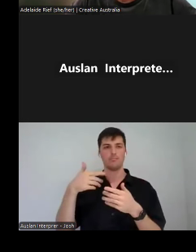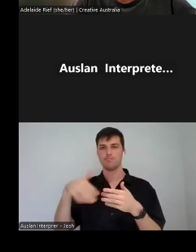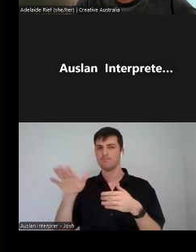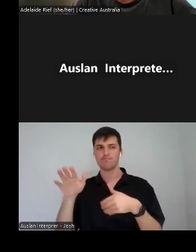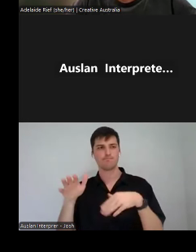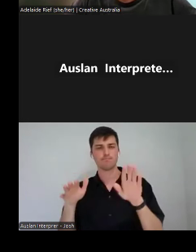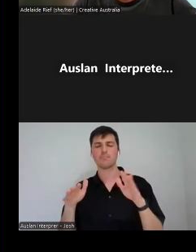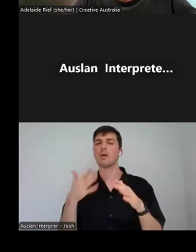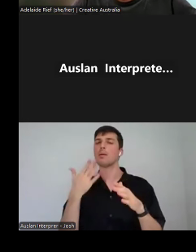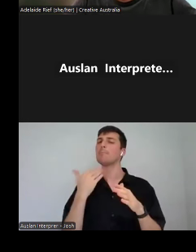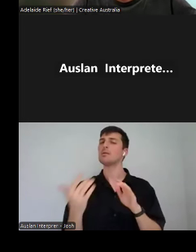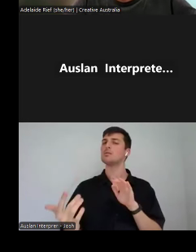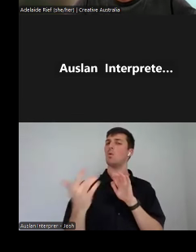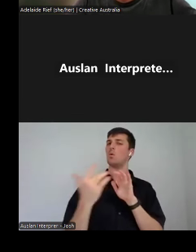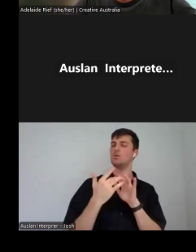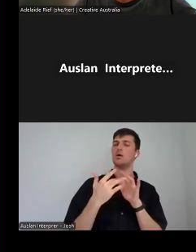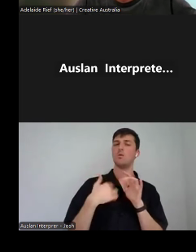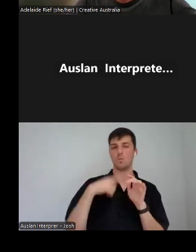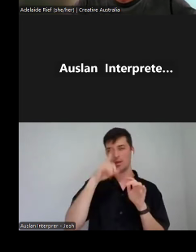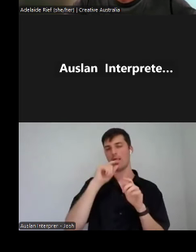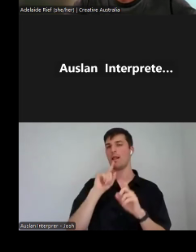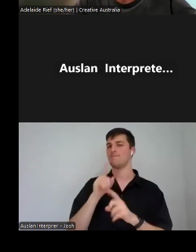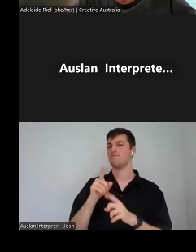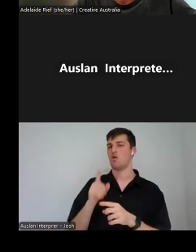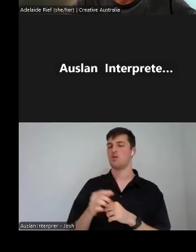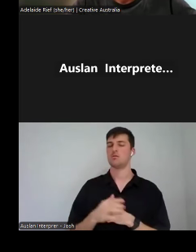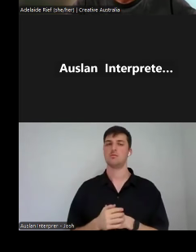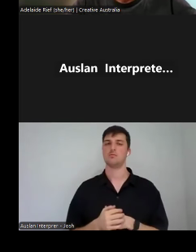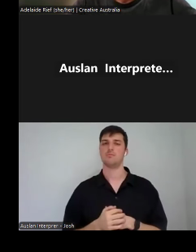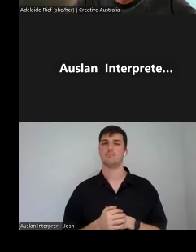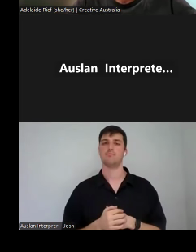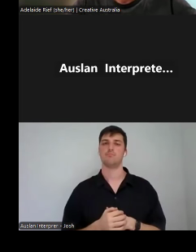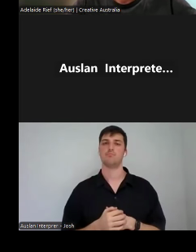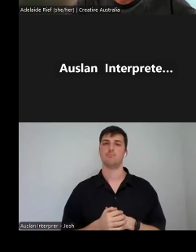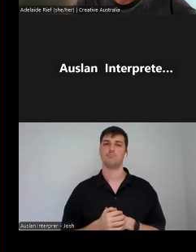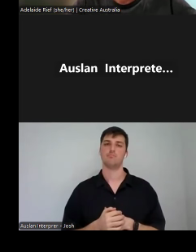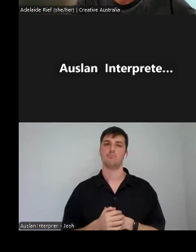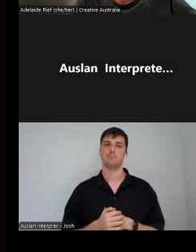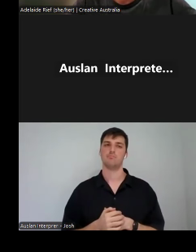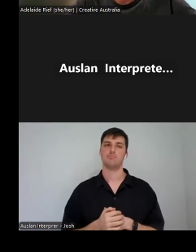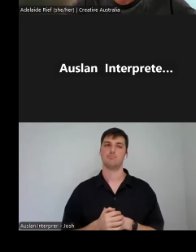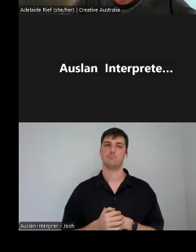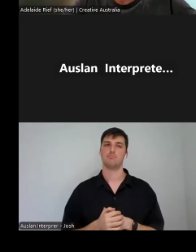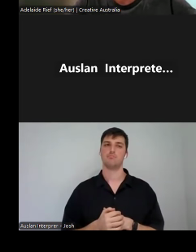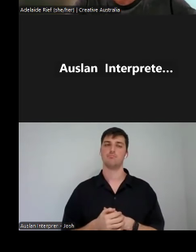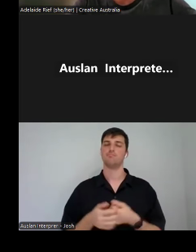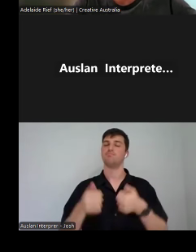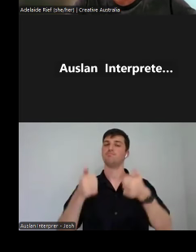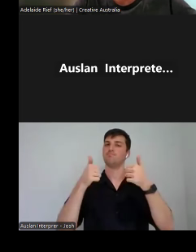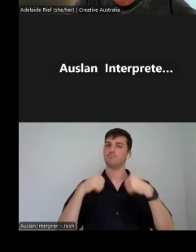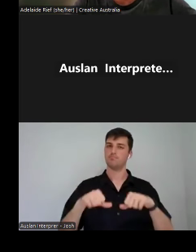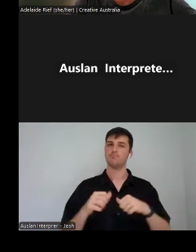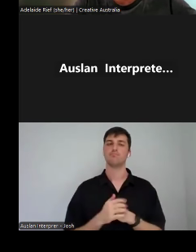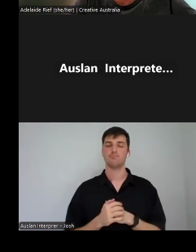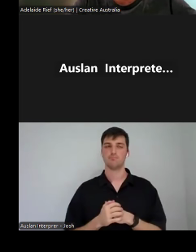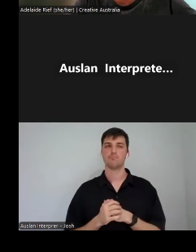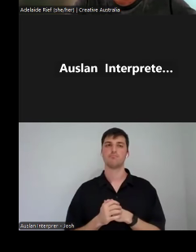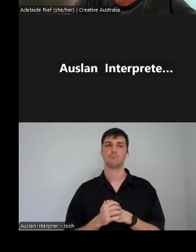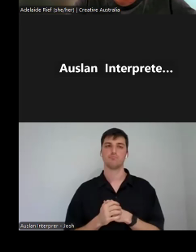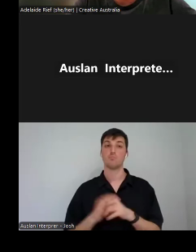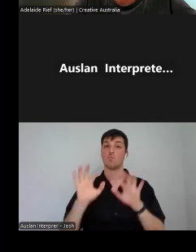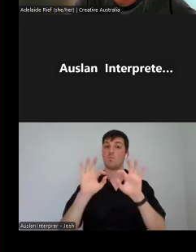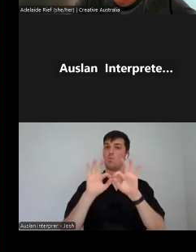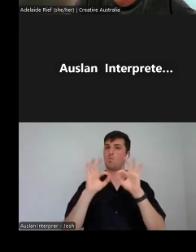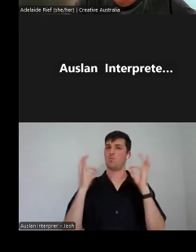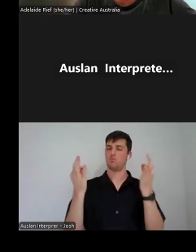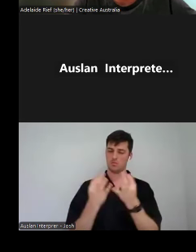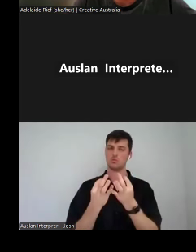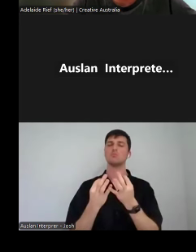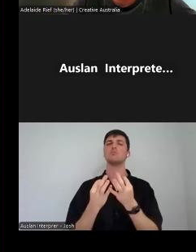please contact us and we can advise you. Okay. Moving on. So for organisations, what you can